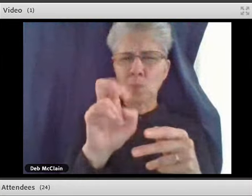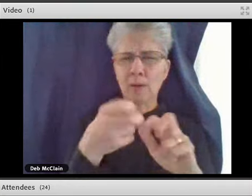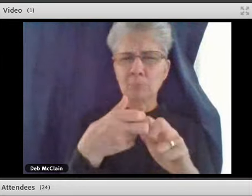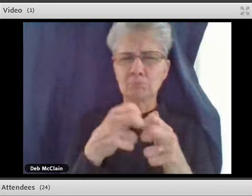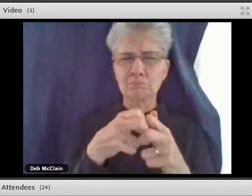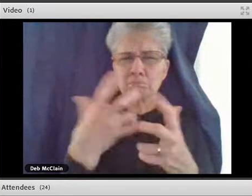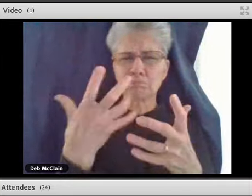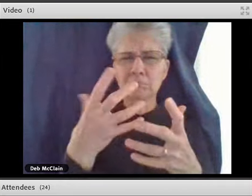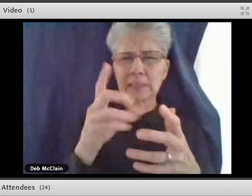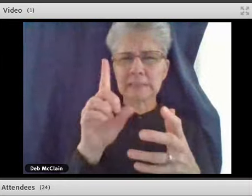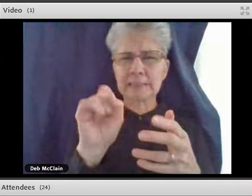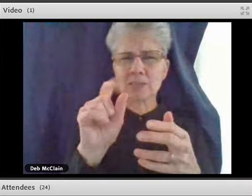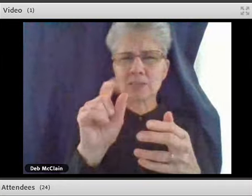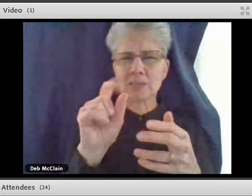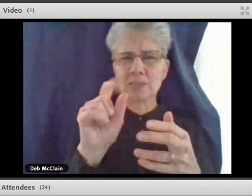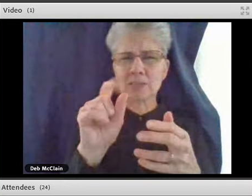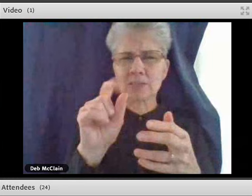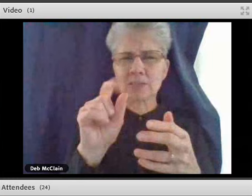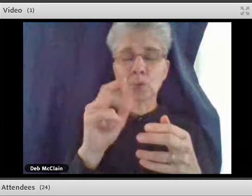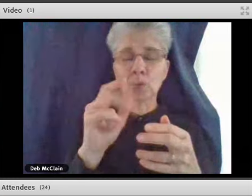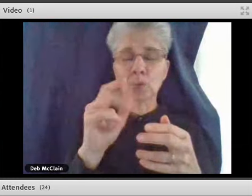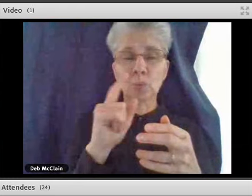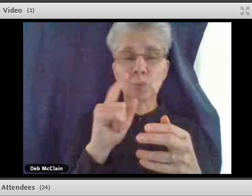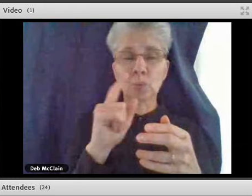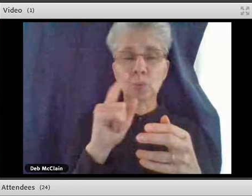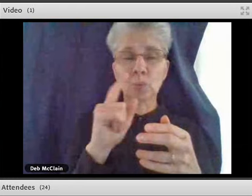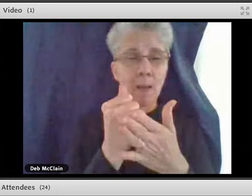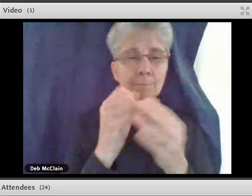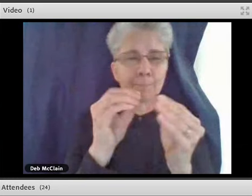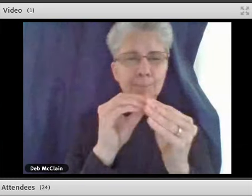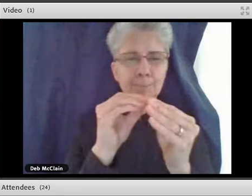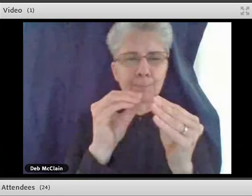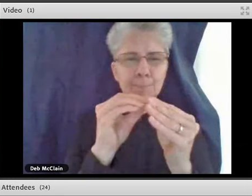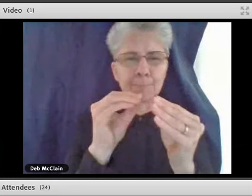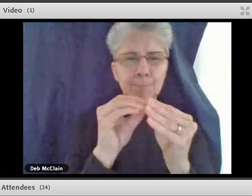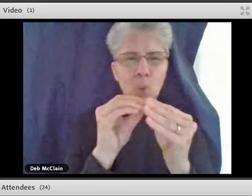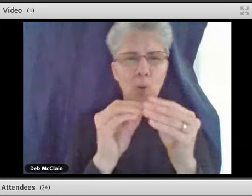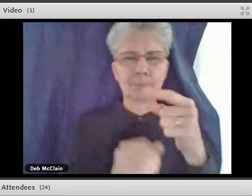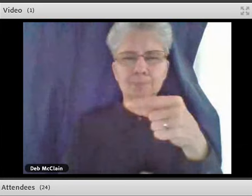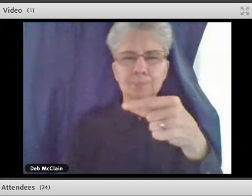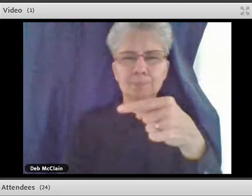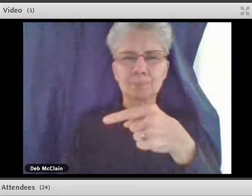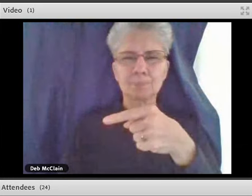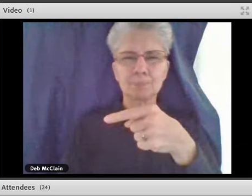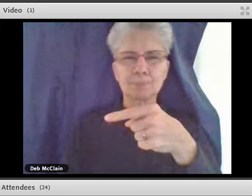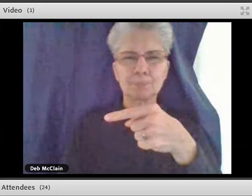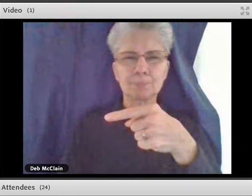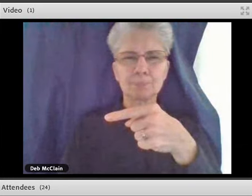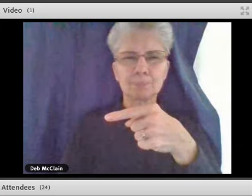Again, there's -- some people with disabilities have a rare disorder. Sometimes you, again, need an education resource.